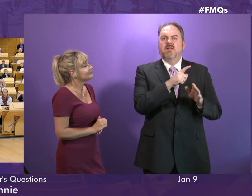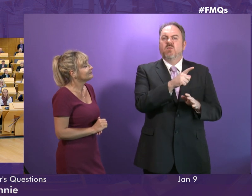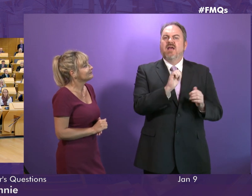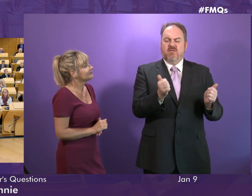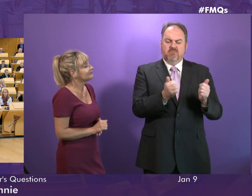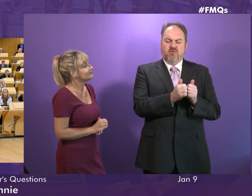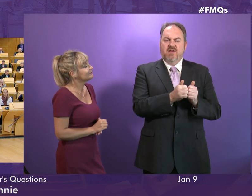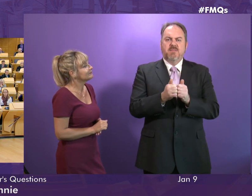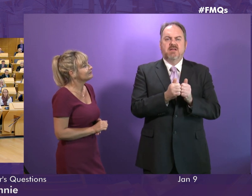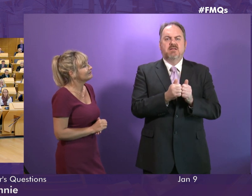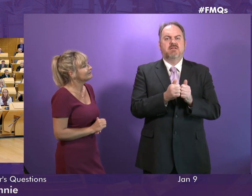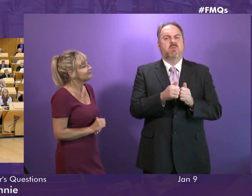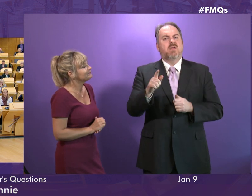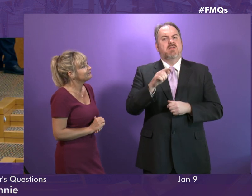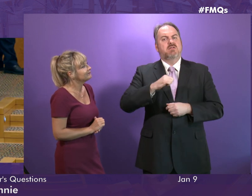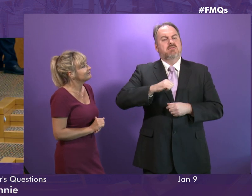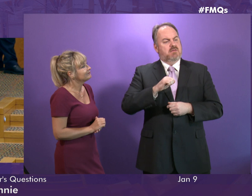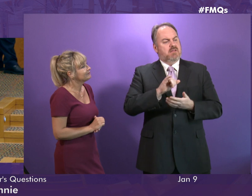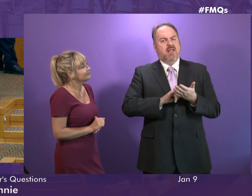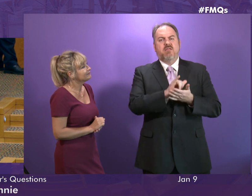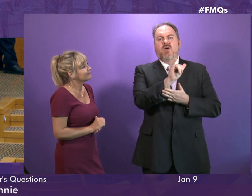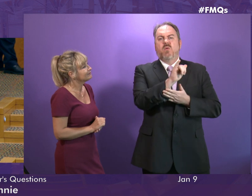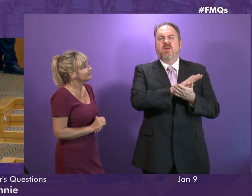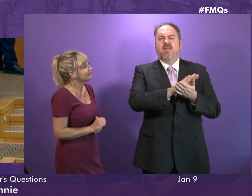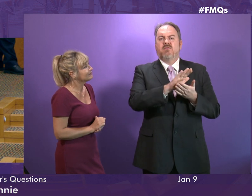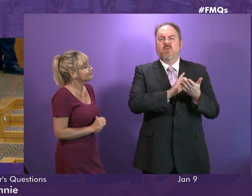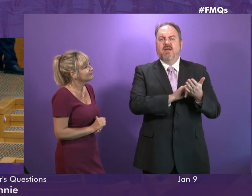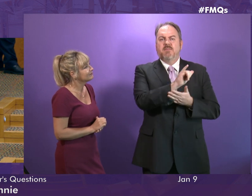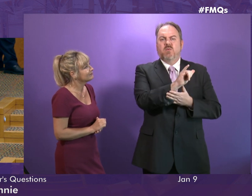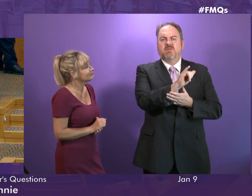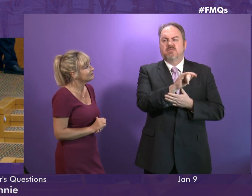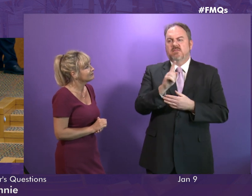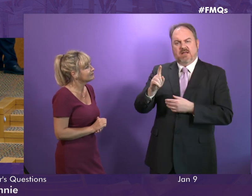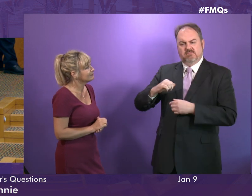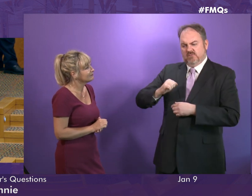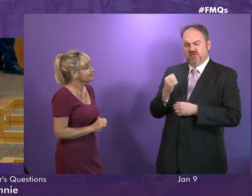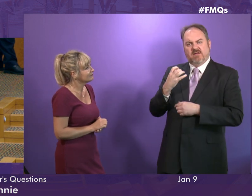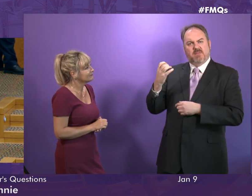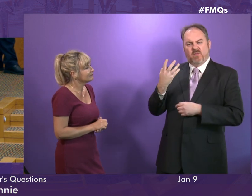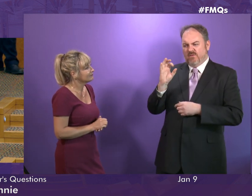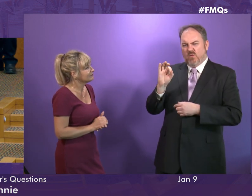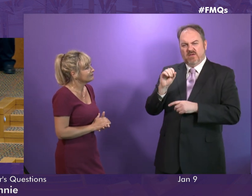airport and the Scottish Government supports 40 new long-haul flights, the growth of domestic